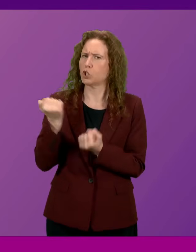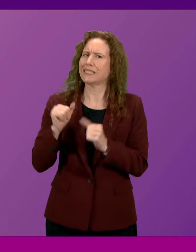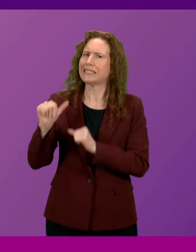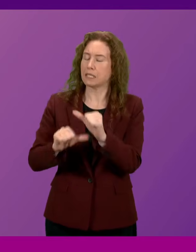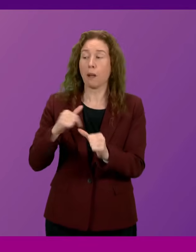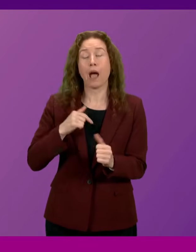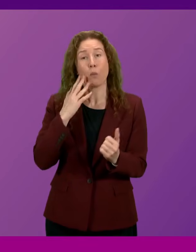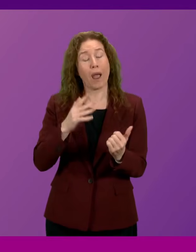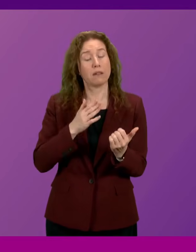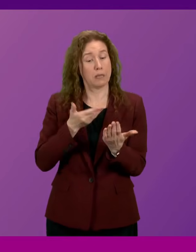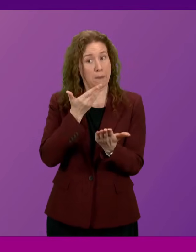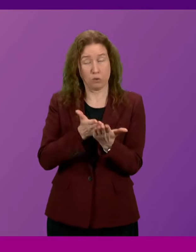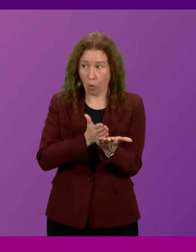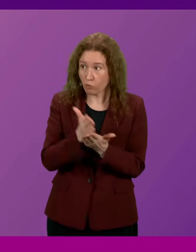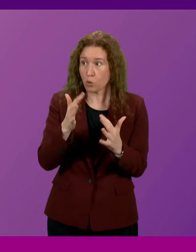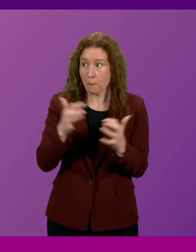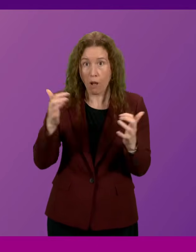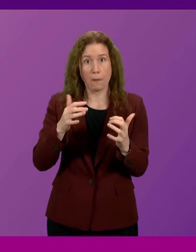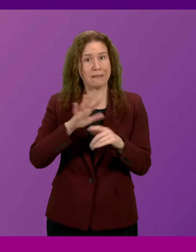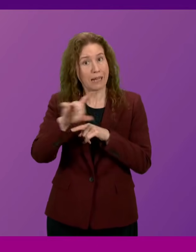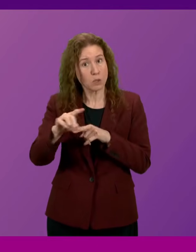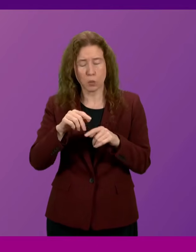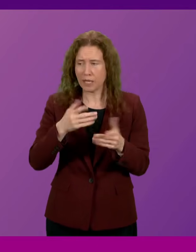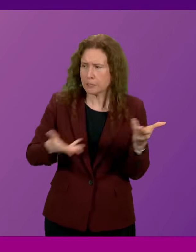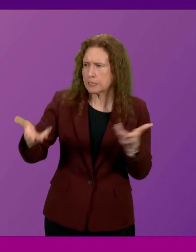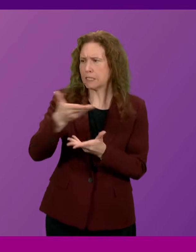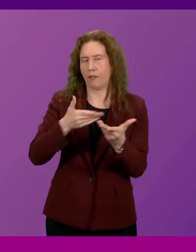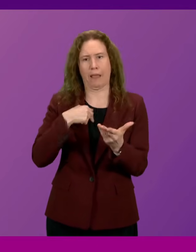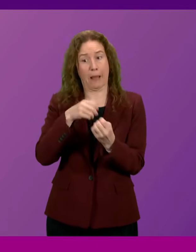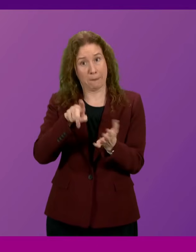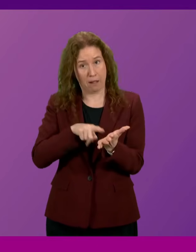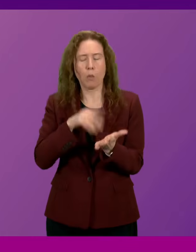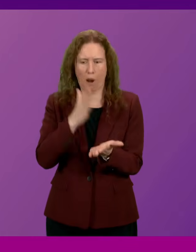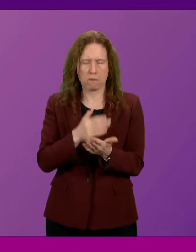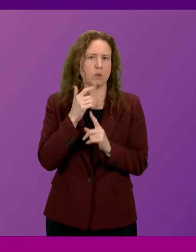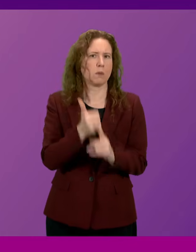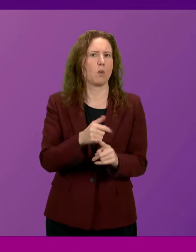after the scrutiny that Parliament gives it next week, the bill will be in a position to do that.